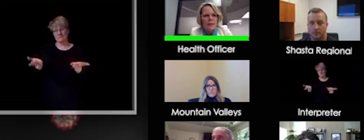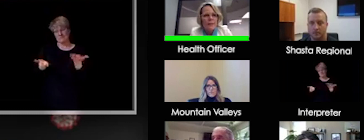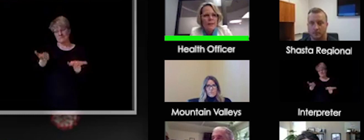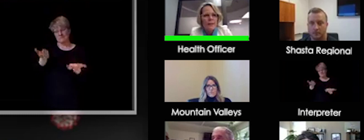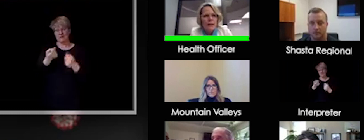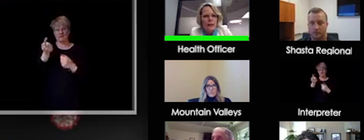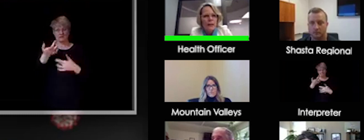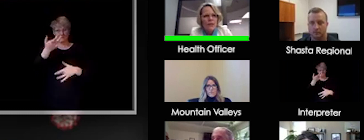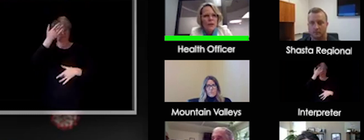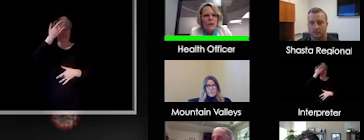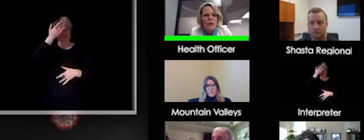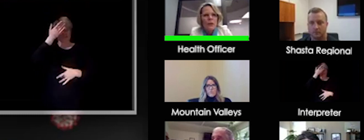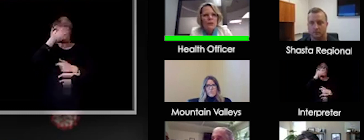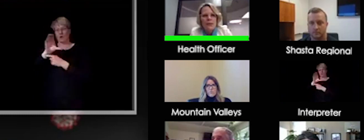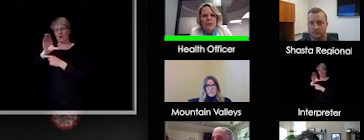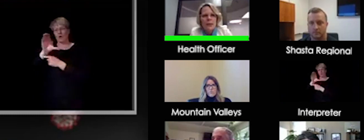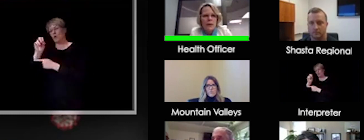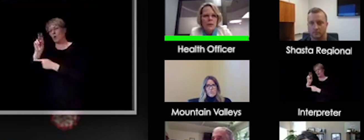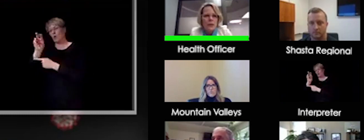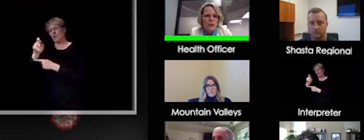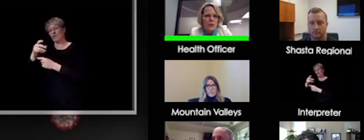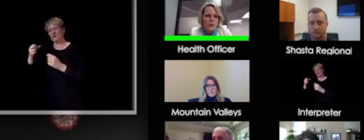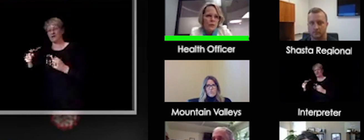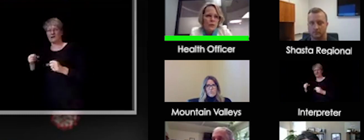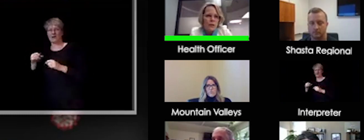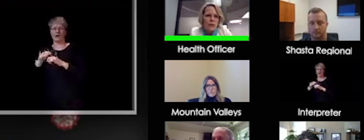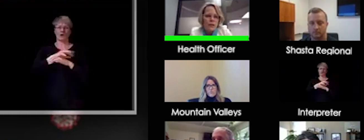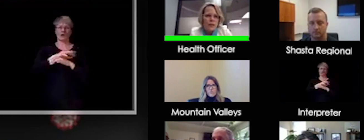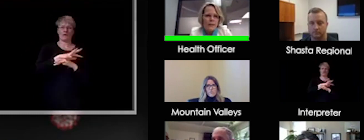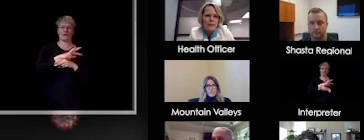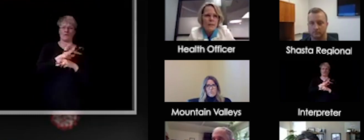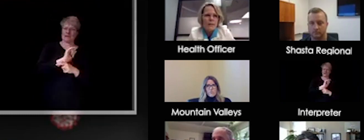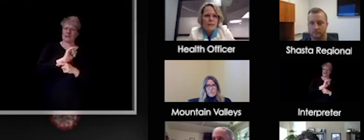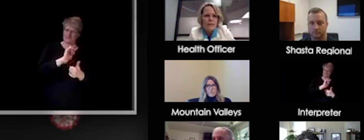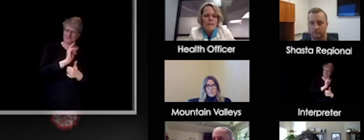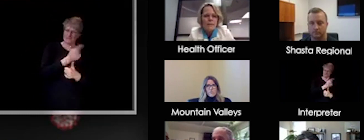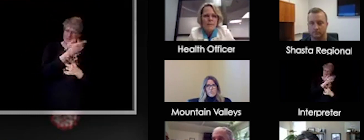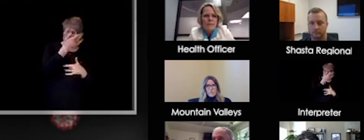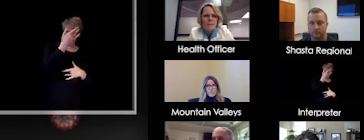cause of death. So, either way it’s actually counted as a COVID-19 death.